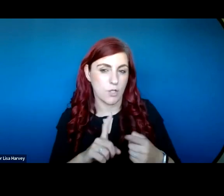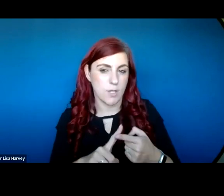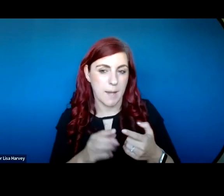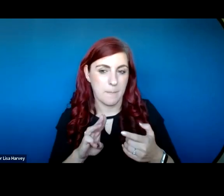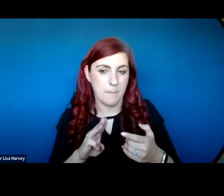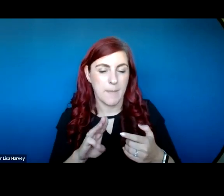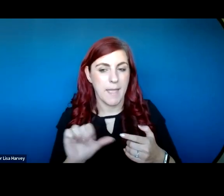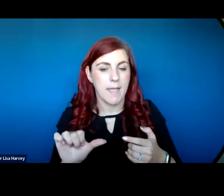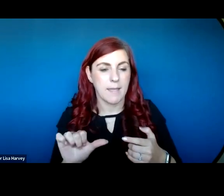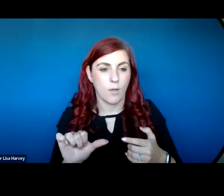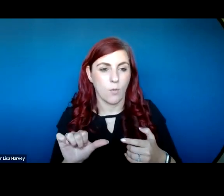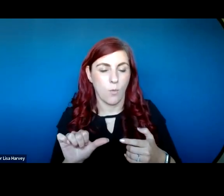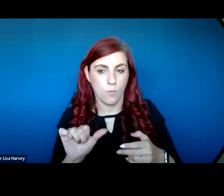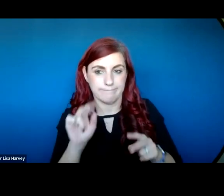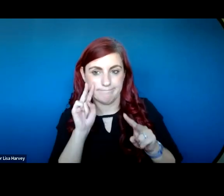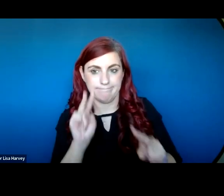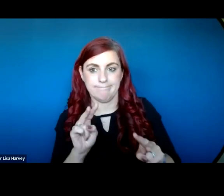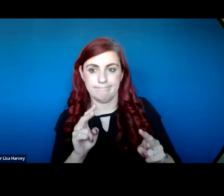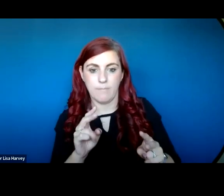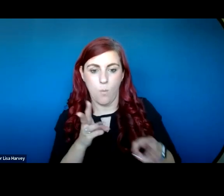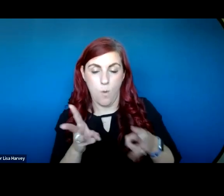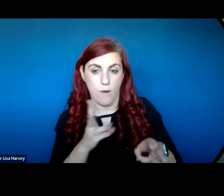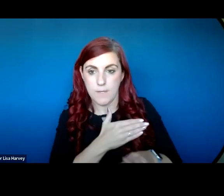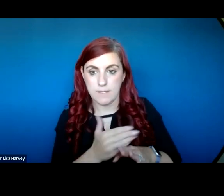who oversaw the work from start to finish.